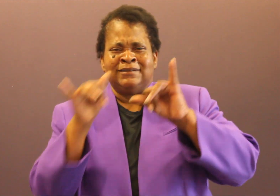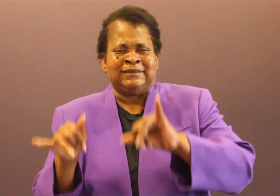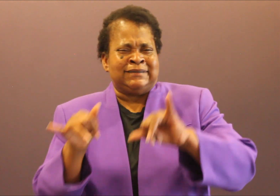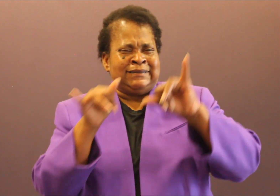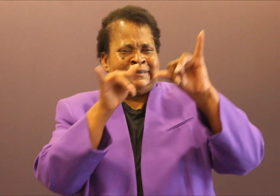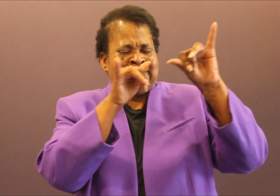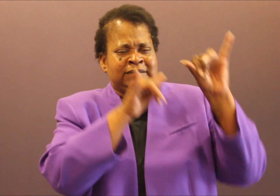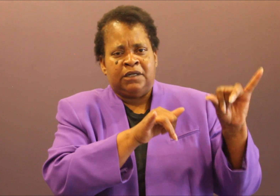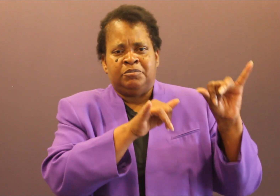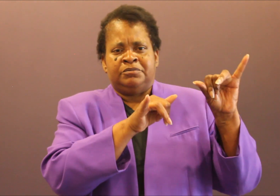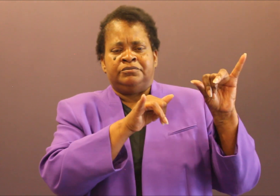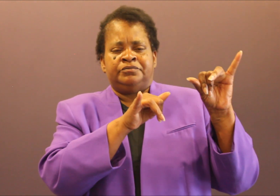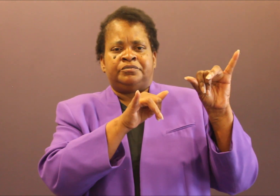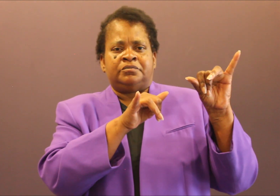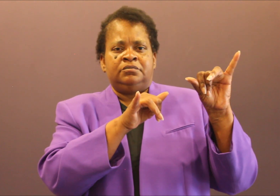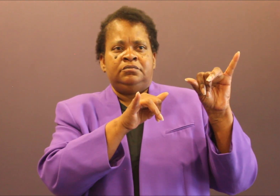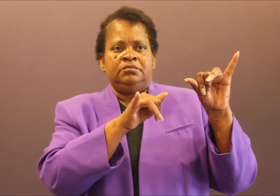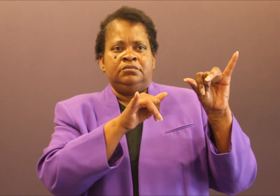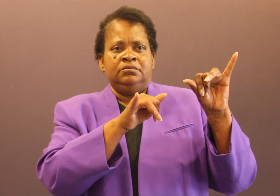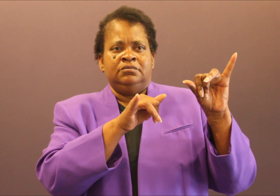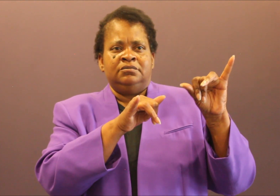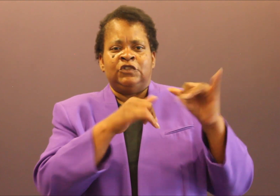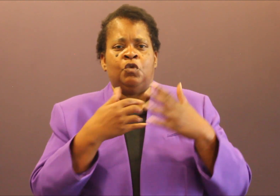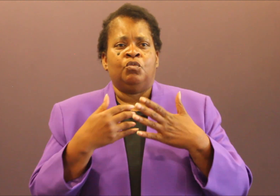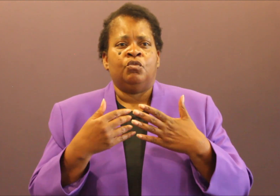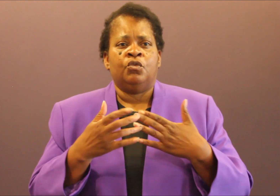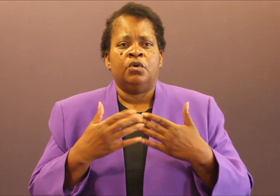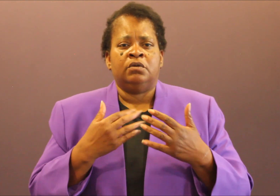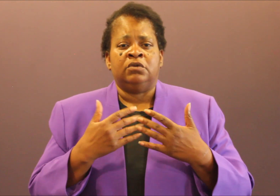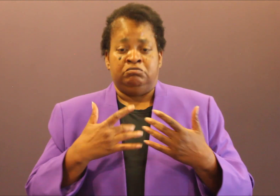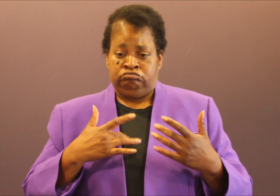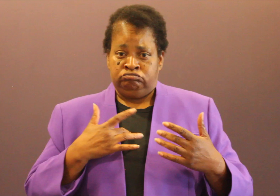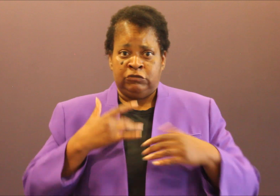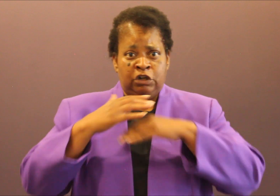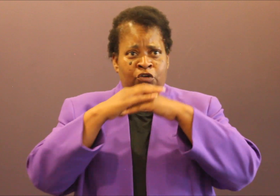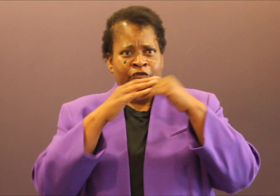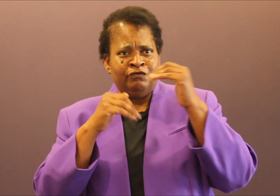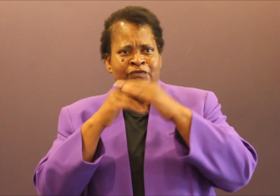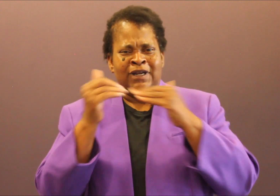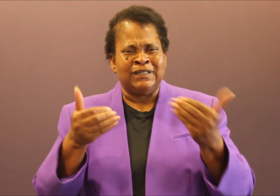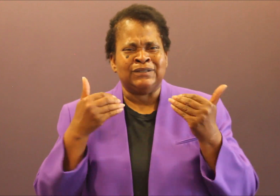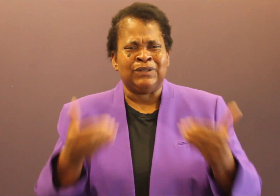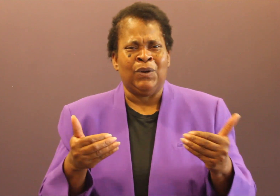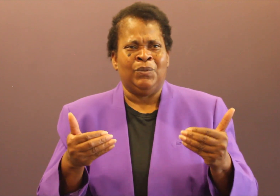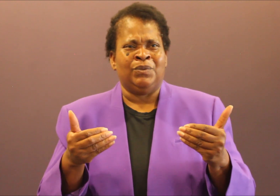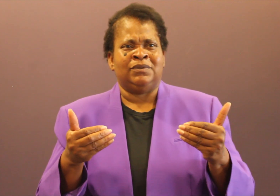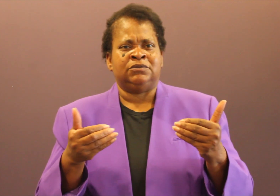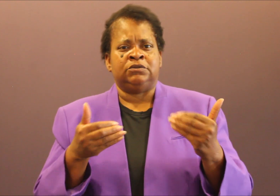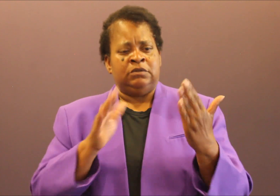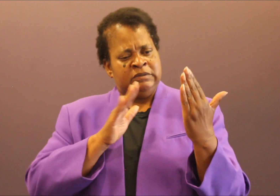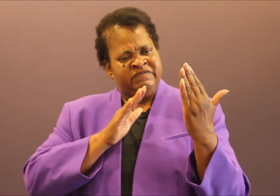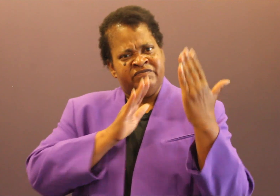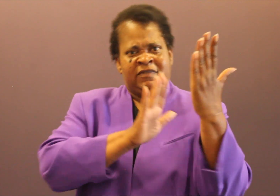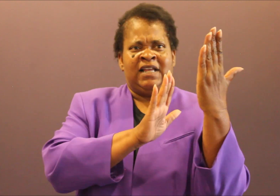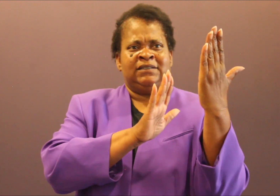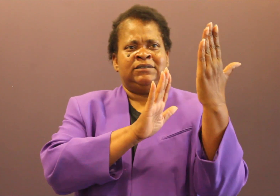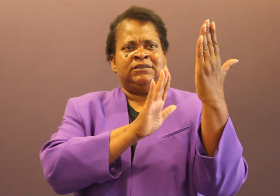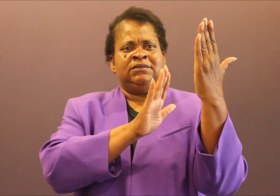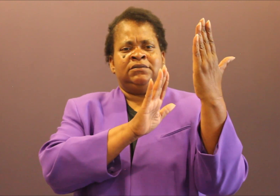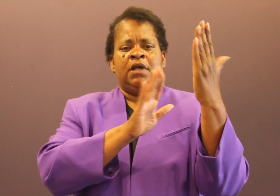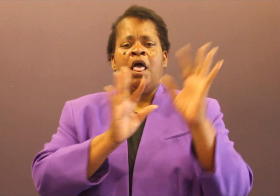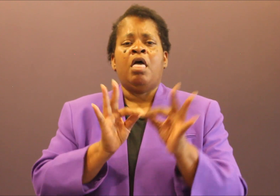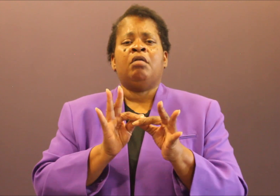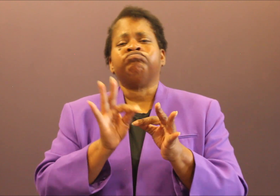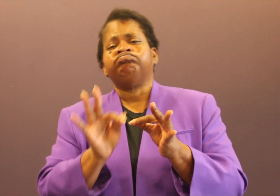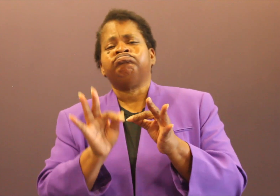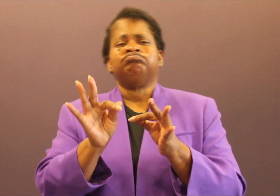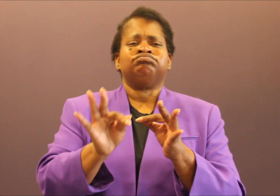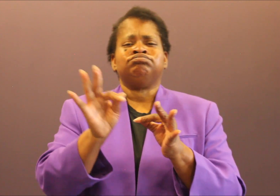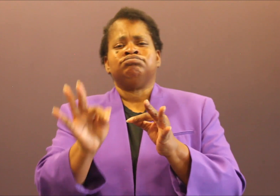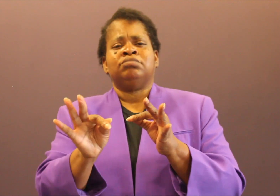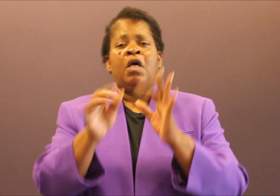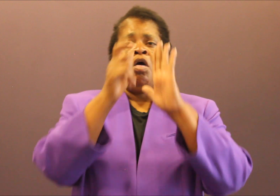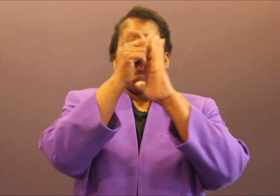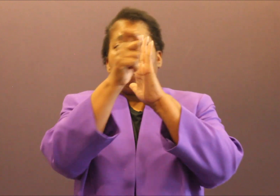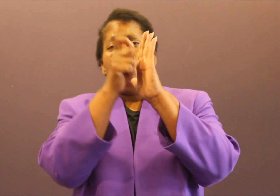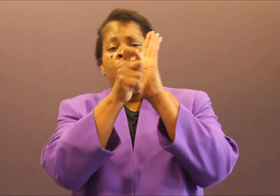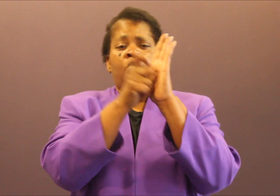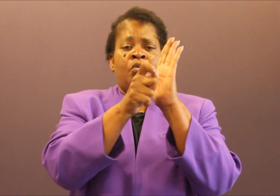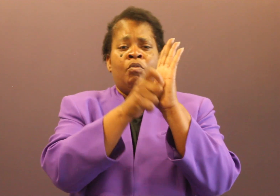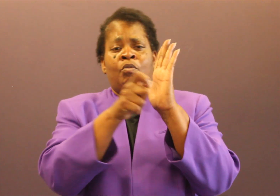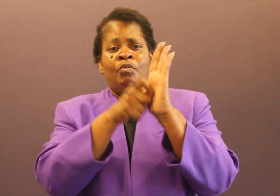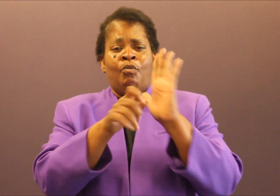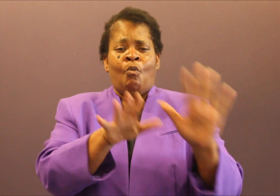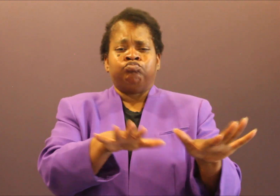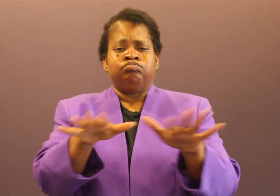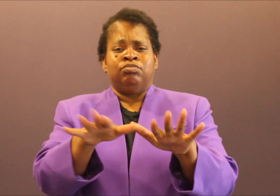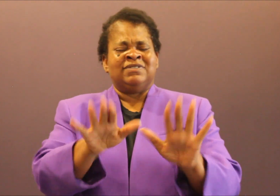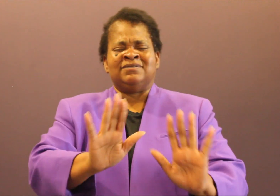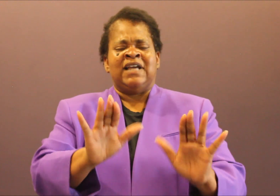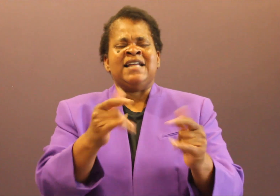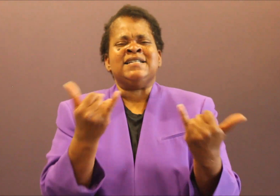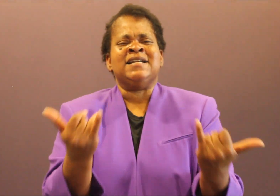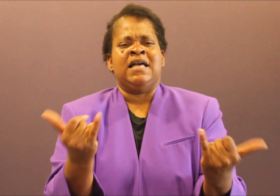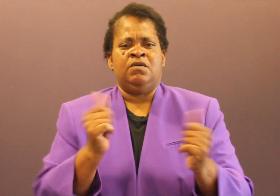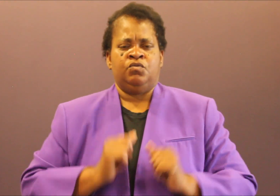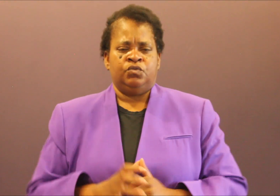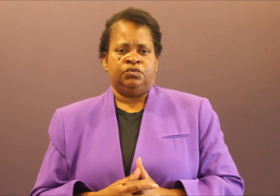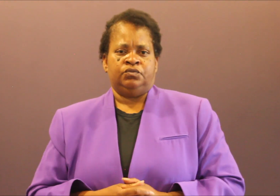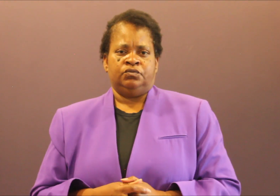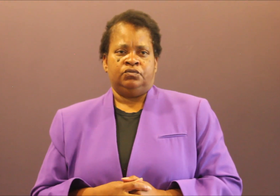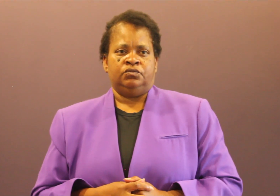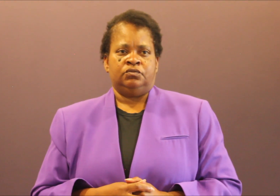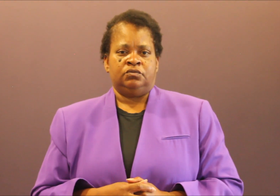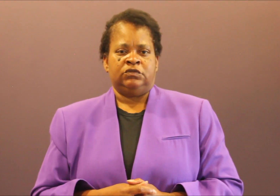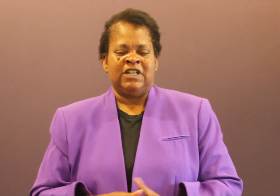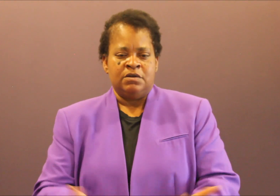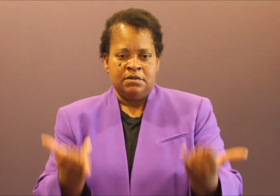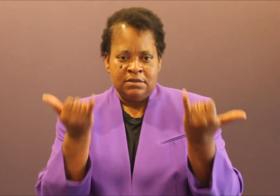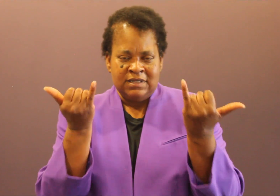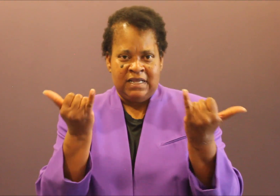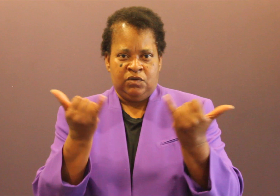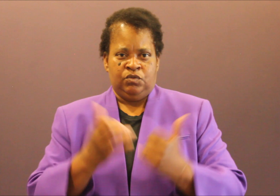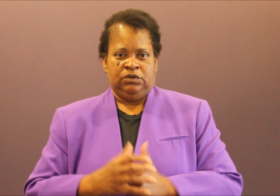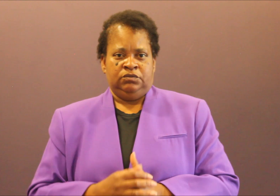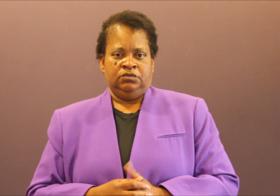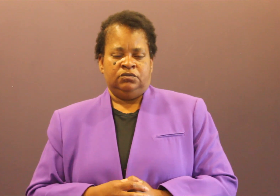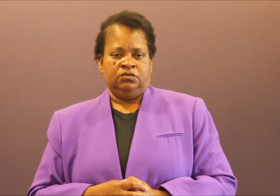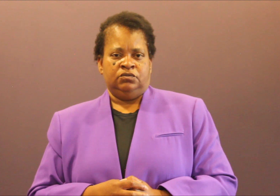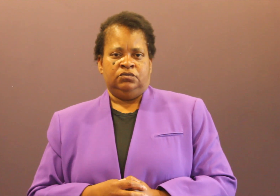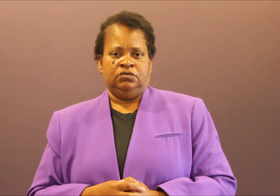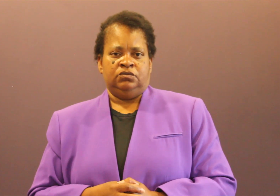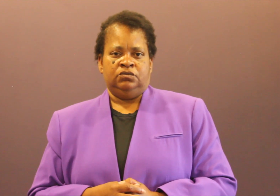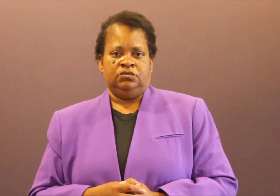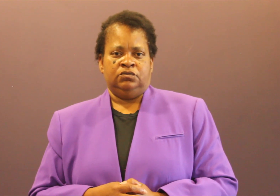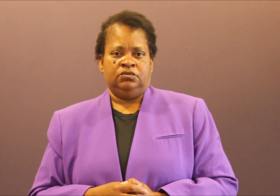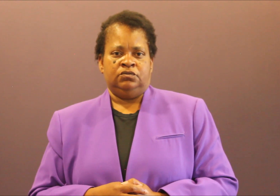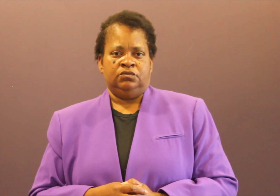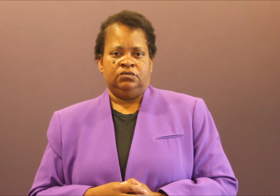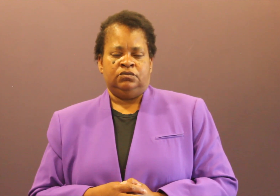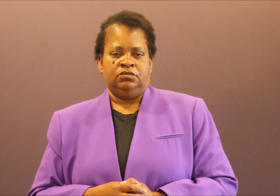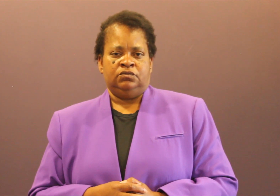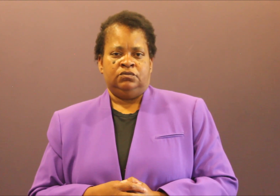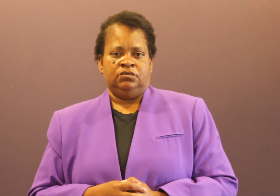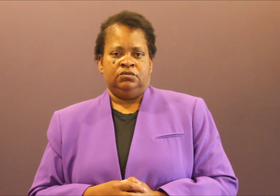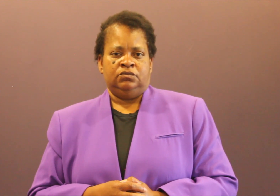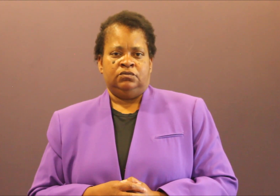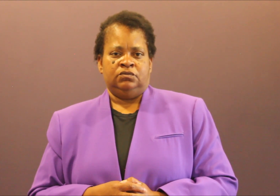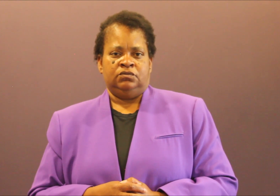now, not wait till next month and come out with something--right now. Right now . The pain, the frustration for people